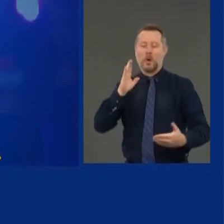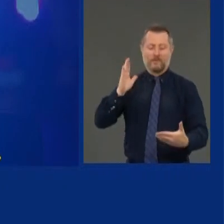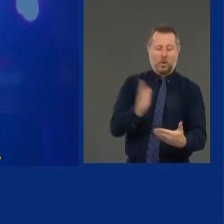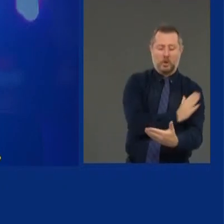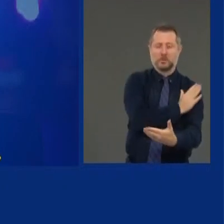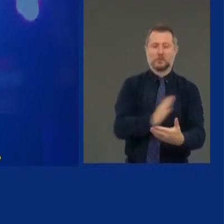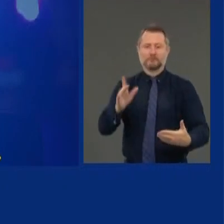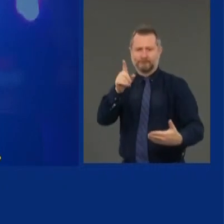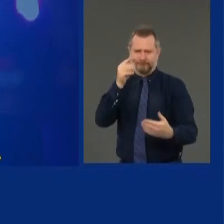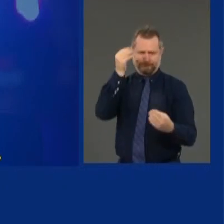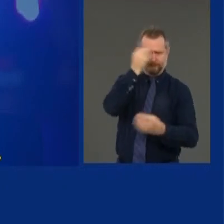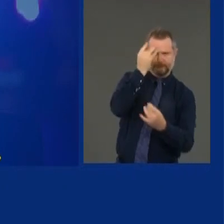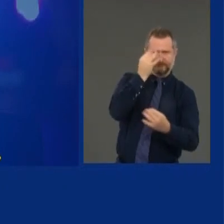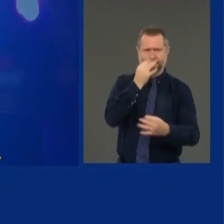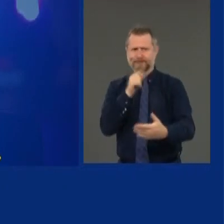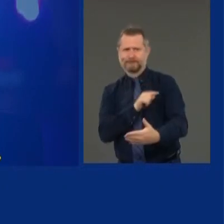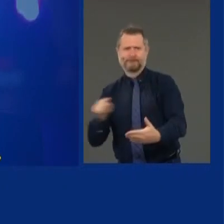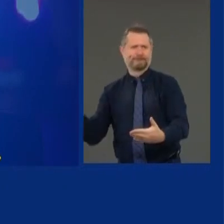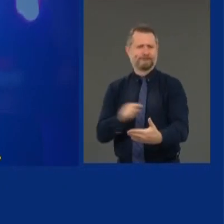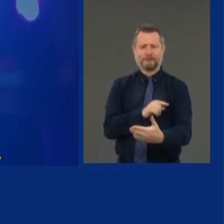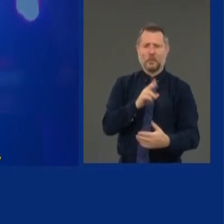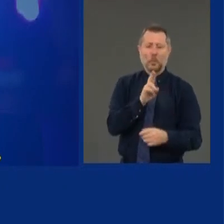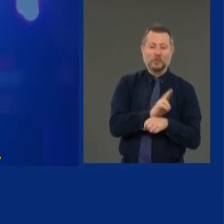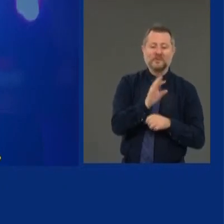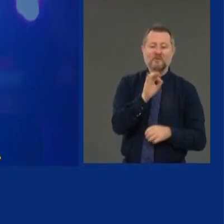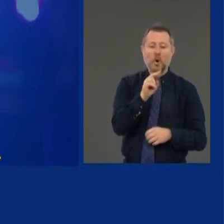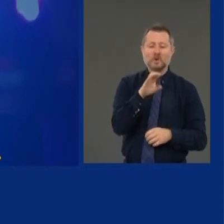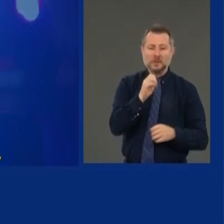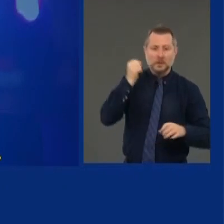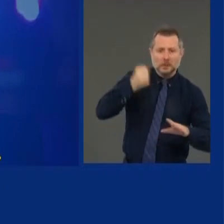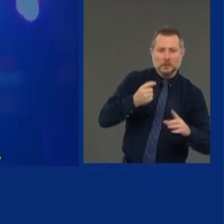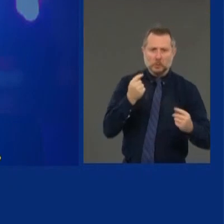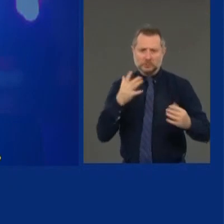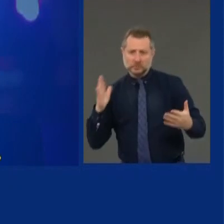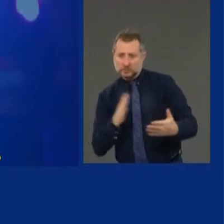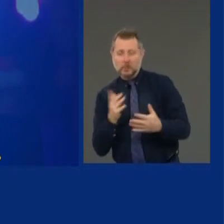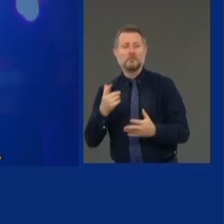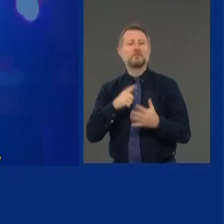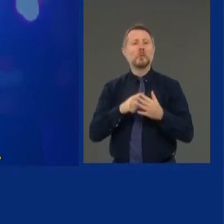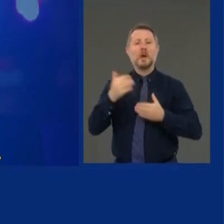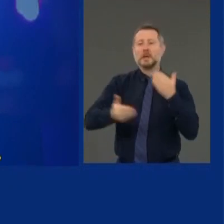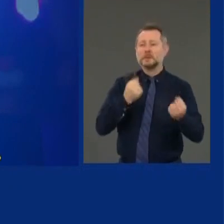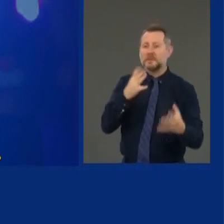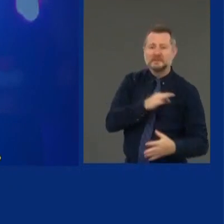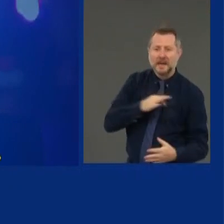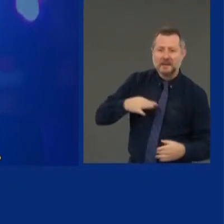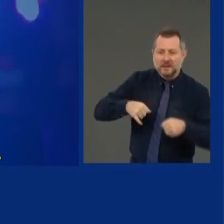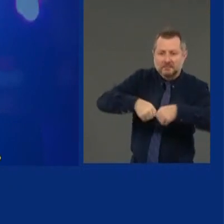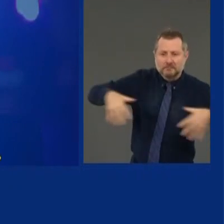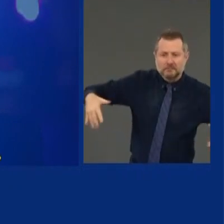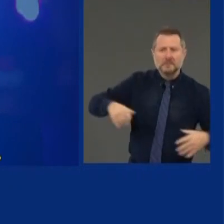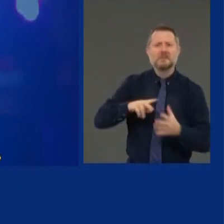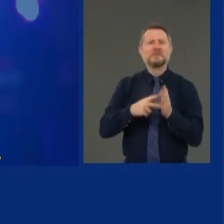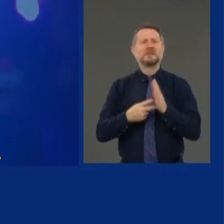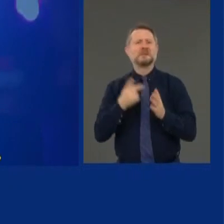WHAT IS THE USE OF FORCE POLICY FOR YOUR DEPARTMENT?